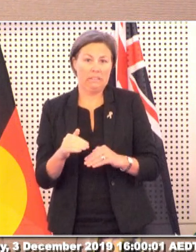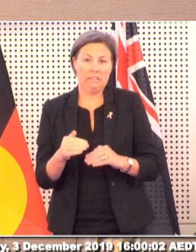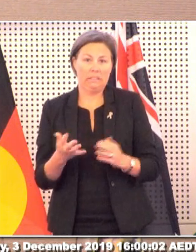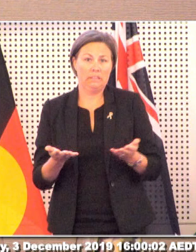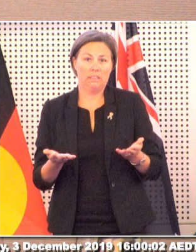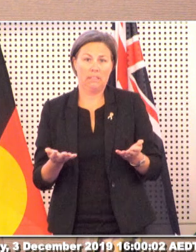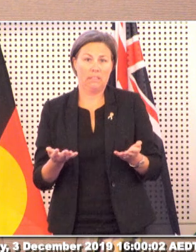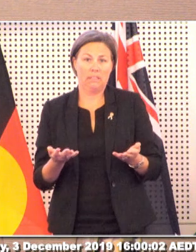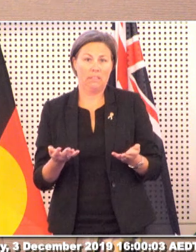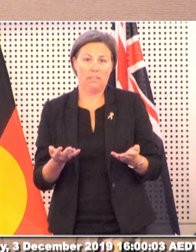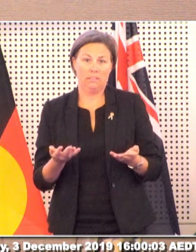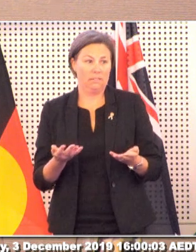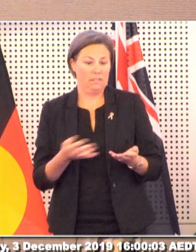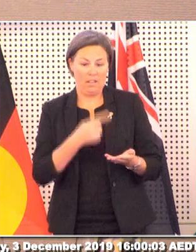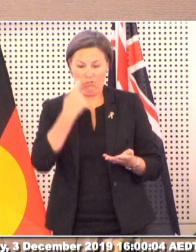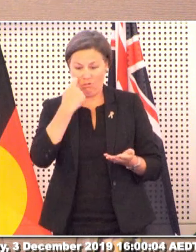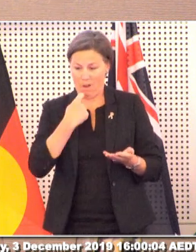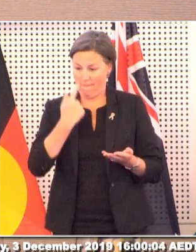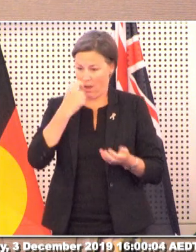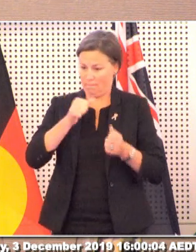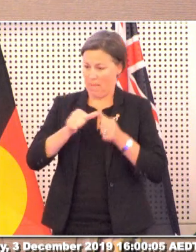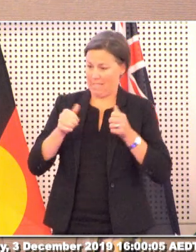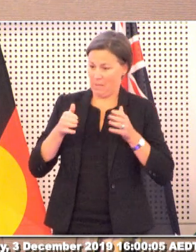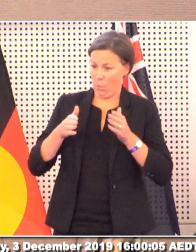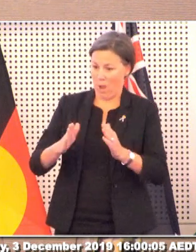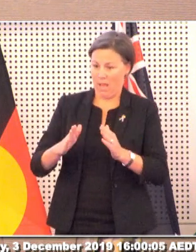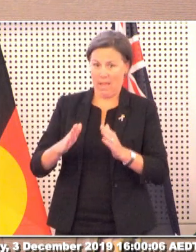be done has to be fitted into that limited amount of resources.